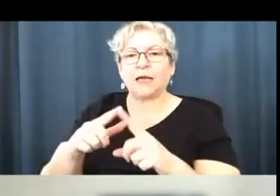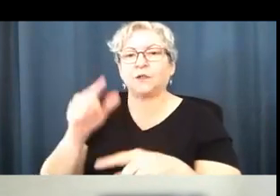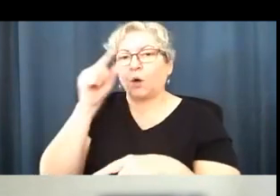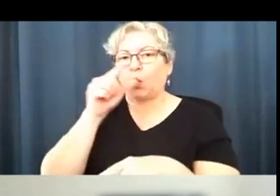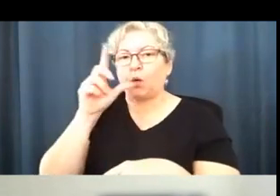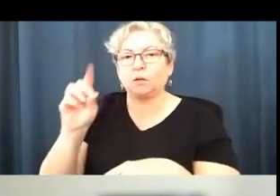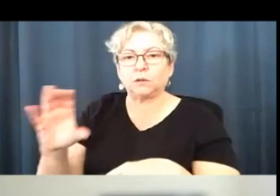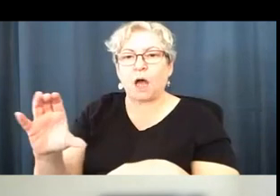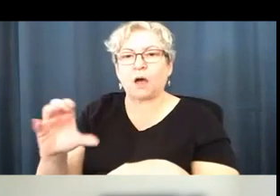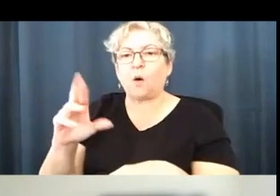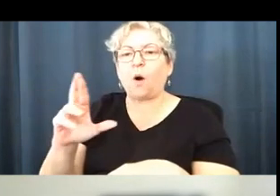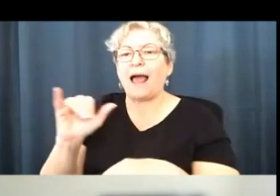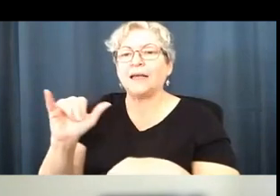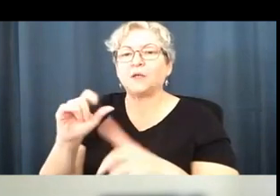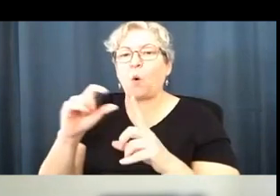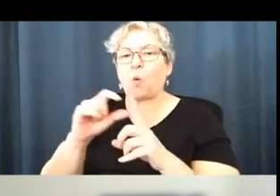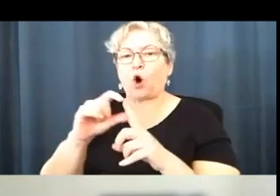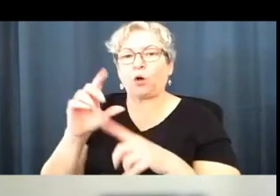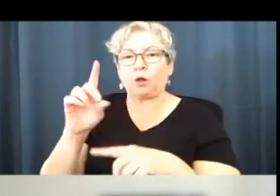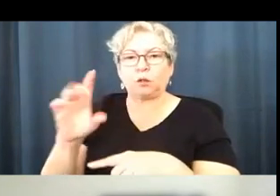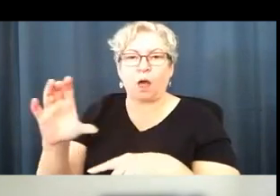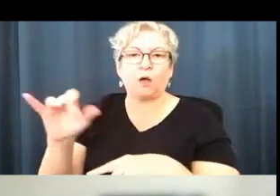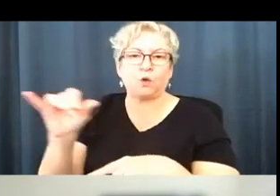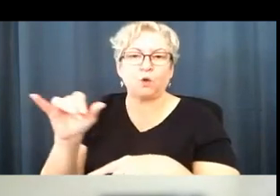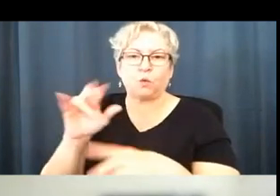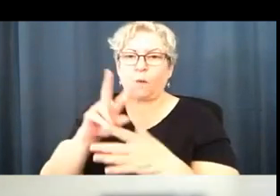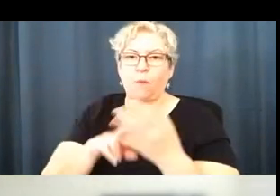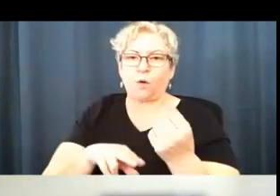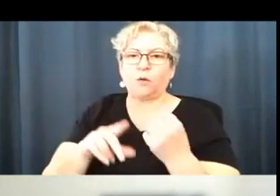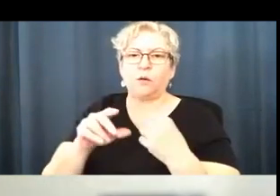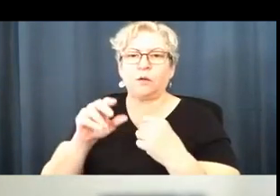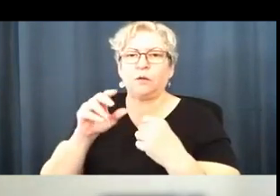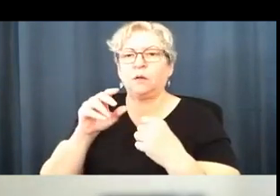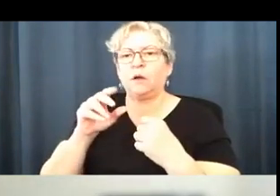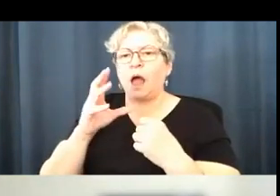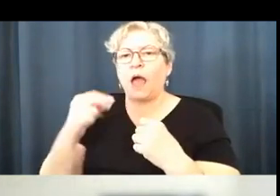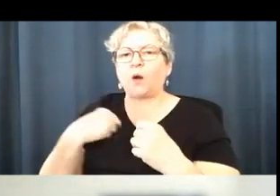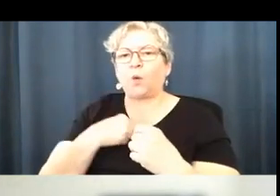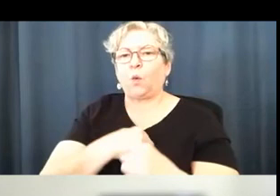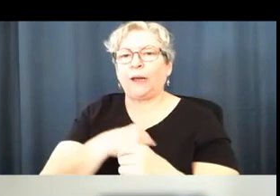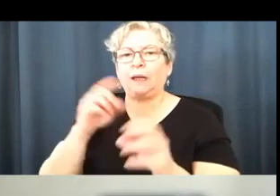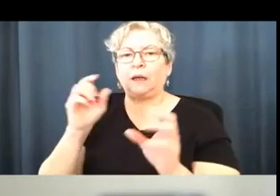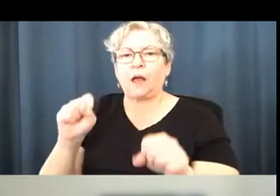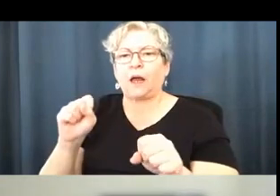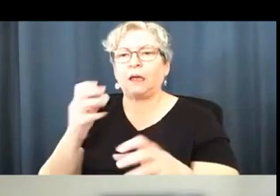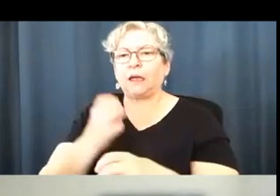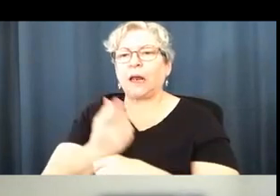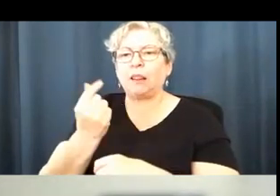as a Word DOCX format as well. Google Docs will let you do that if you prefer. And we will be able to get a little bit more specific,